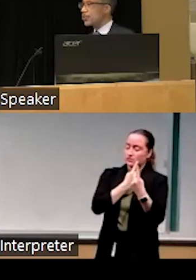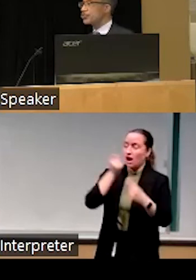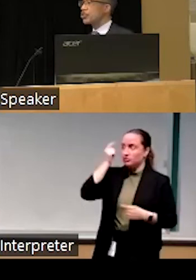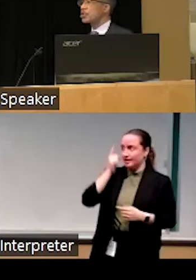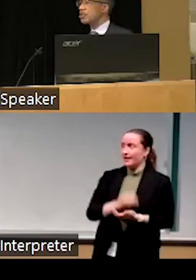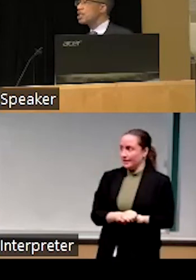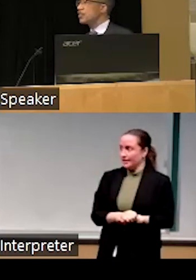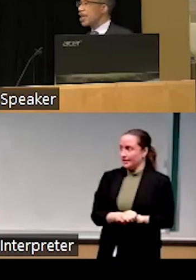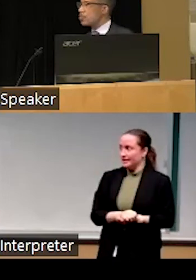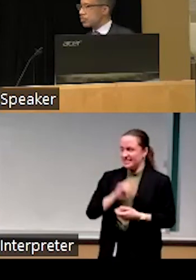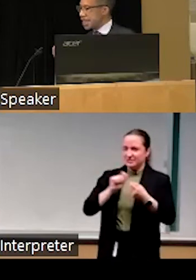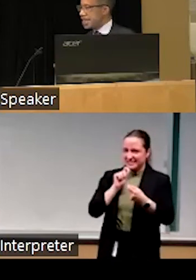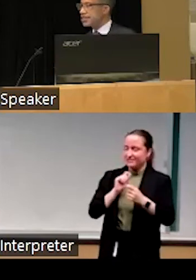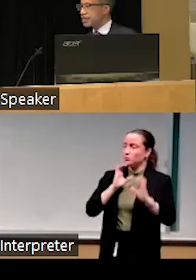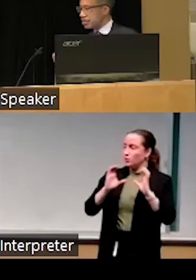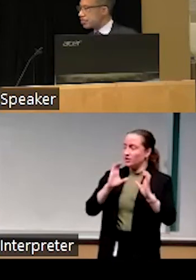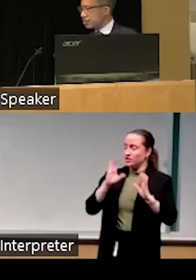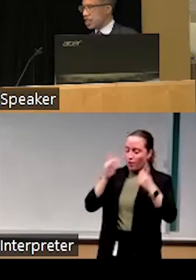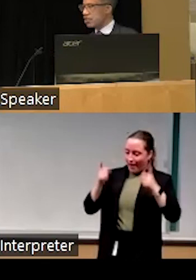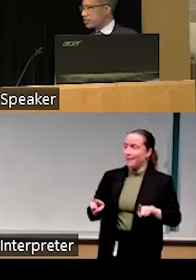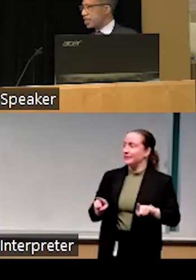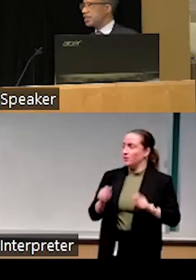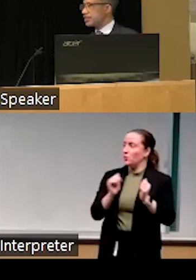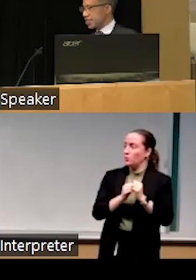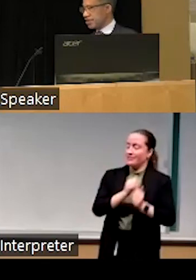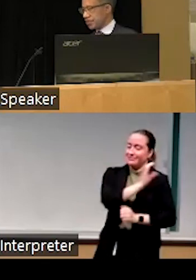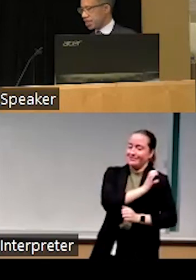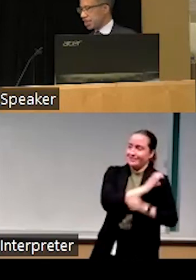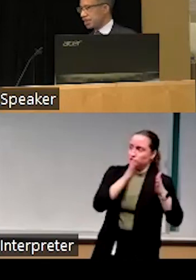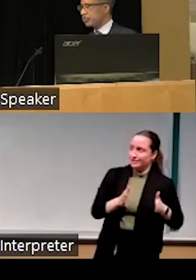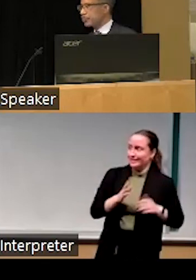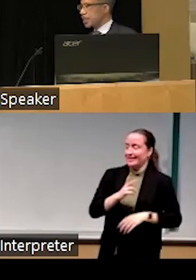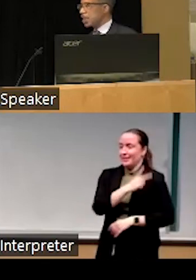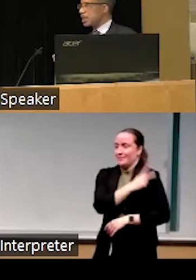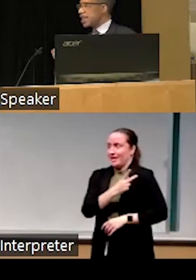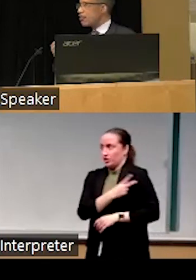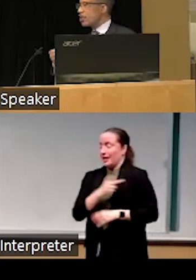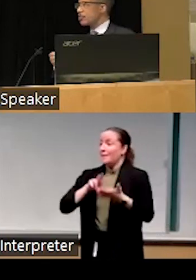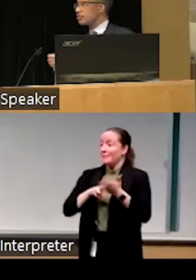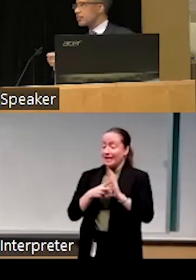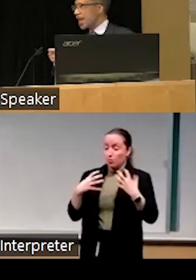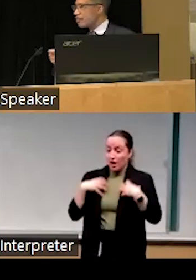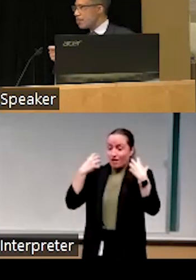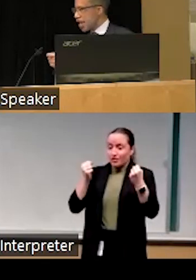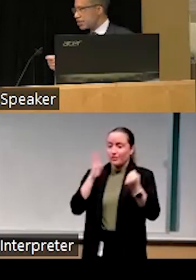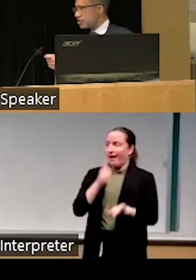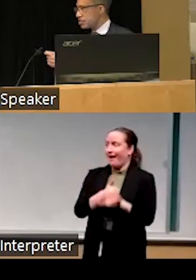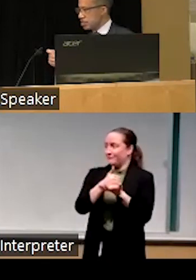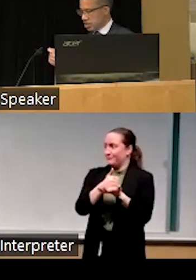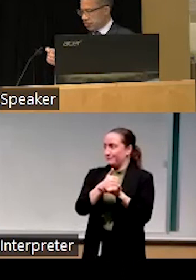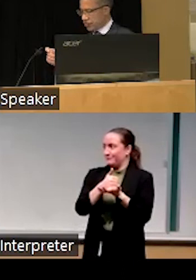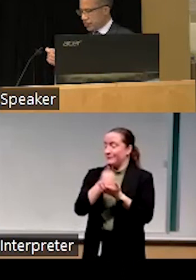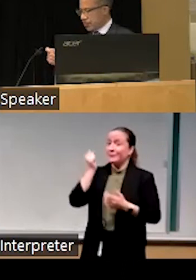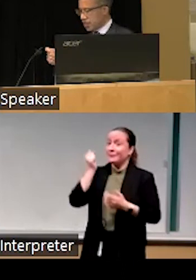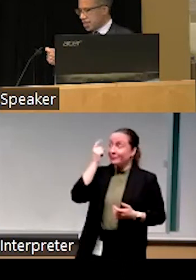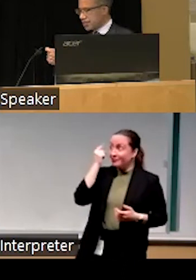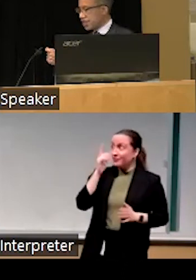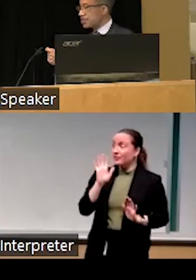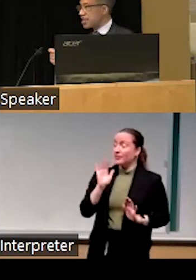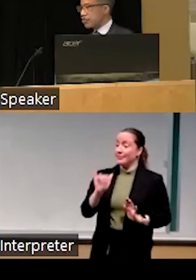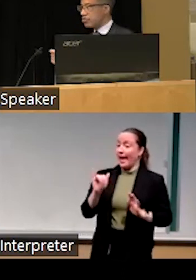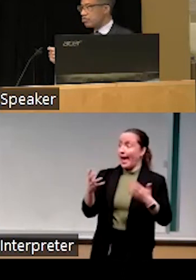going to occur that will ease the the recovery significantly however that match is is never